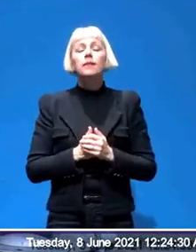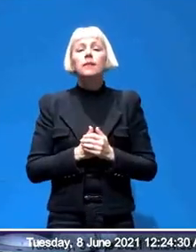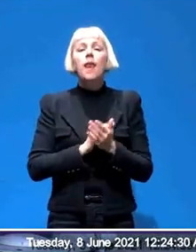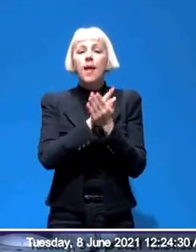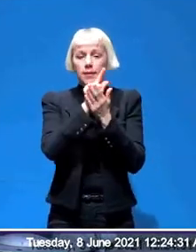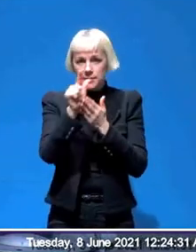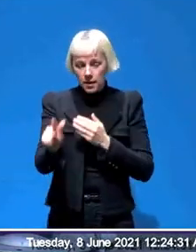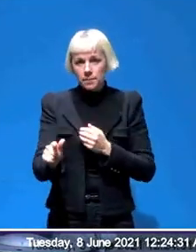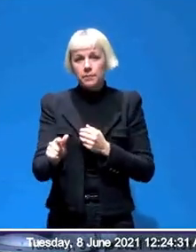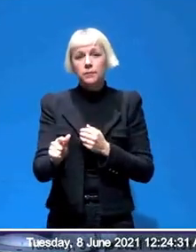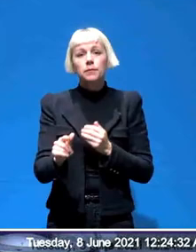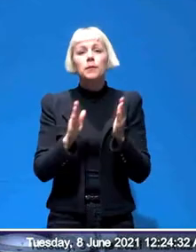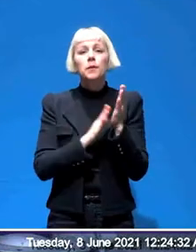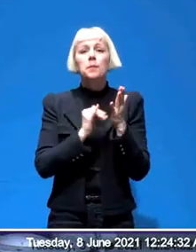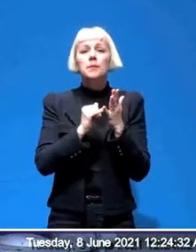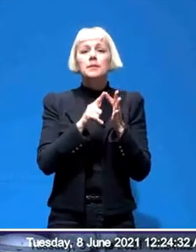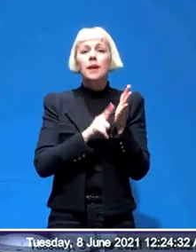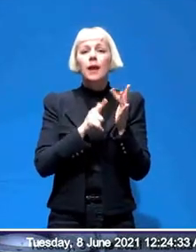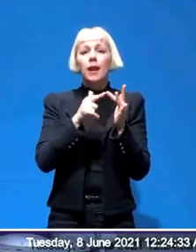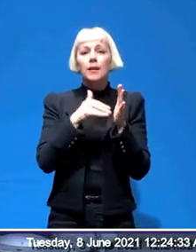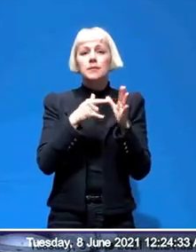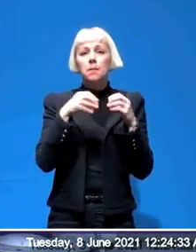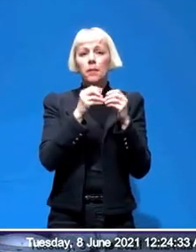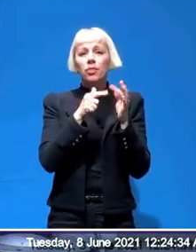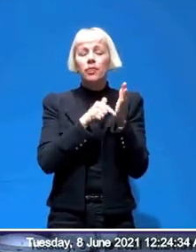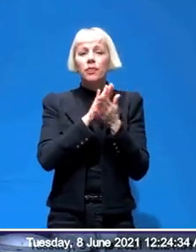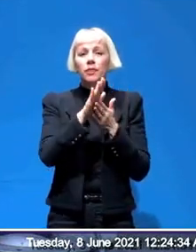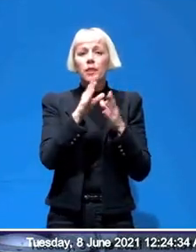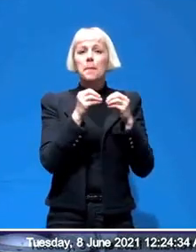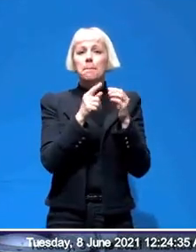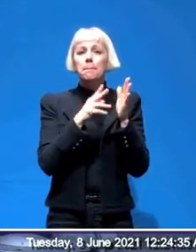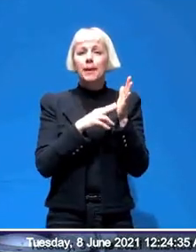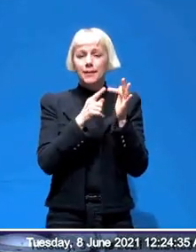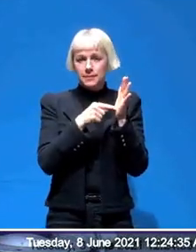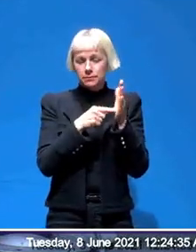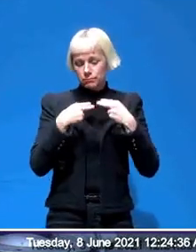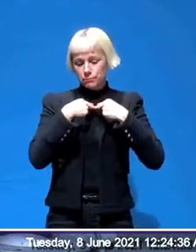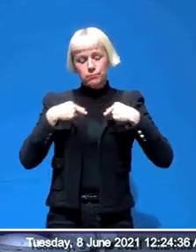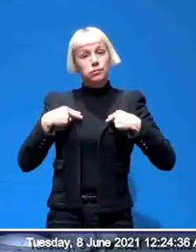who is in Melbourne and on the video-link, will take the witnesses